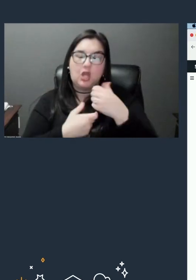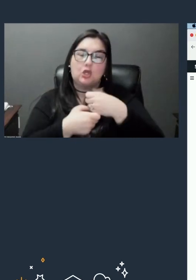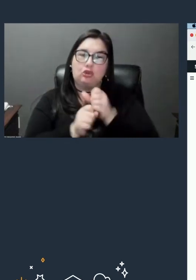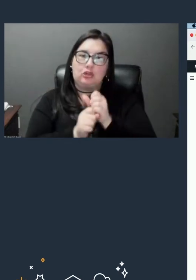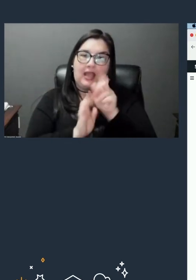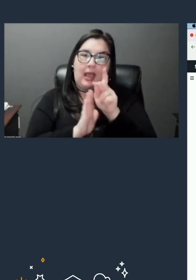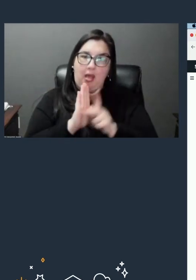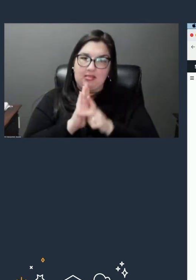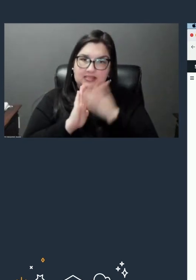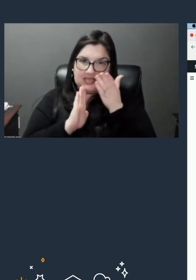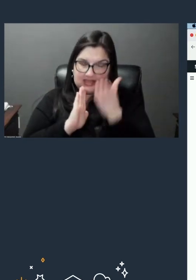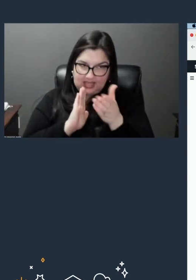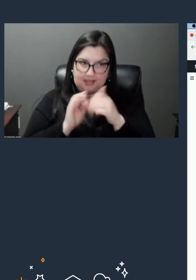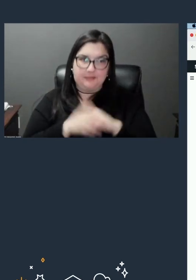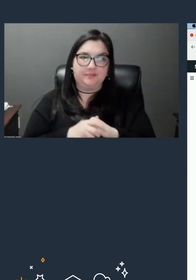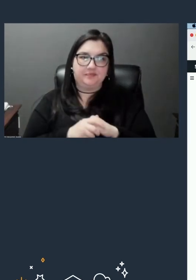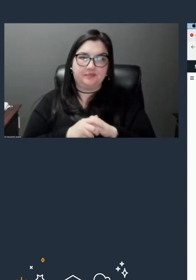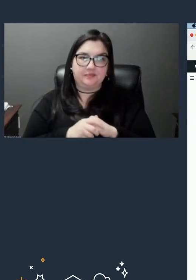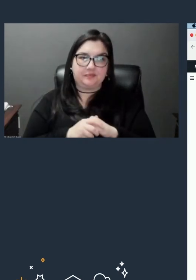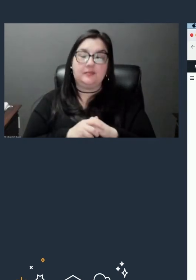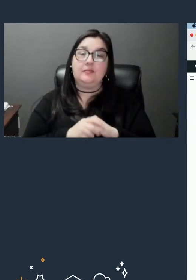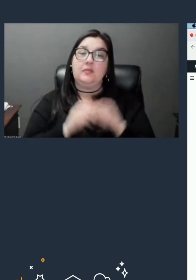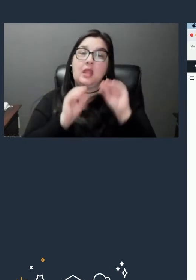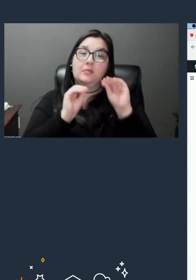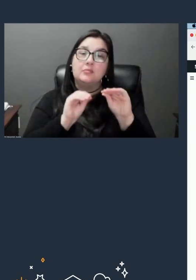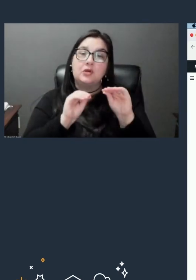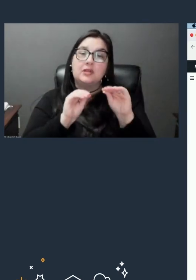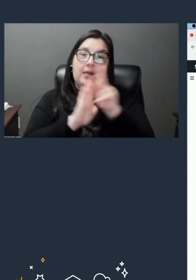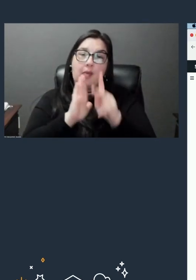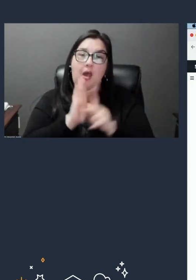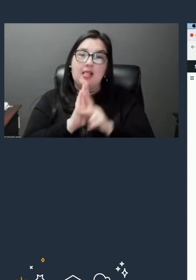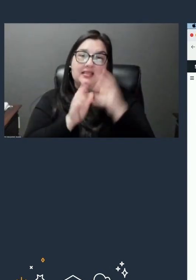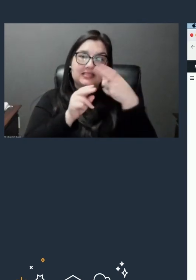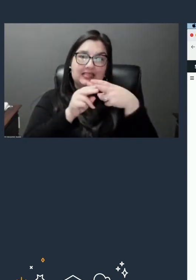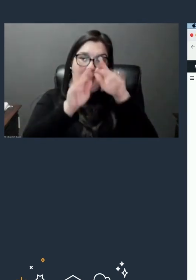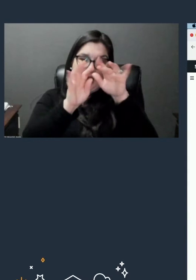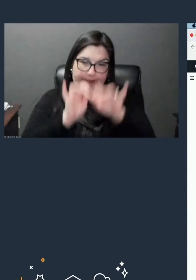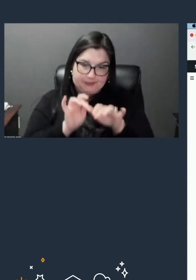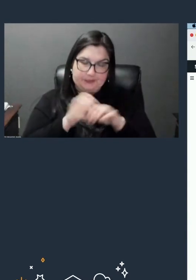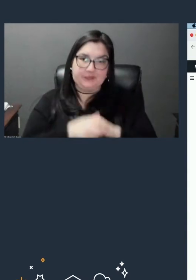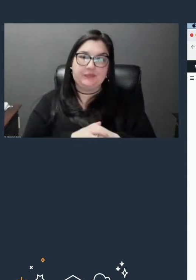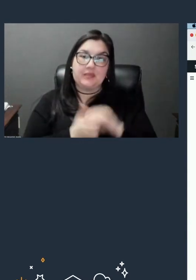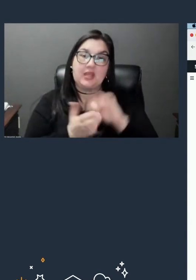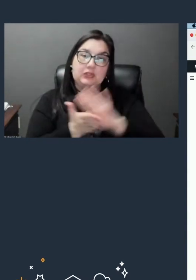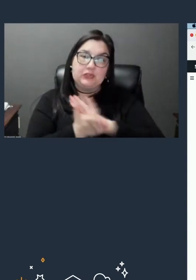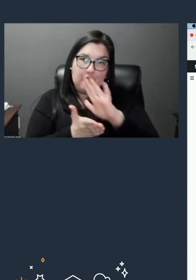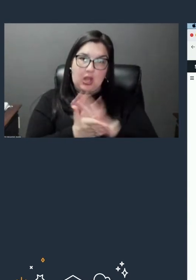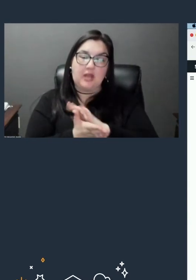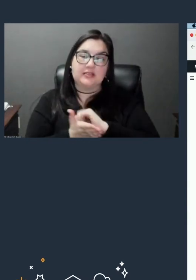I put in a policy name, and I put in the policy document. My resource is My ARN.